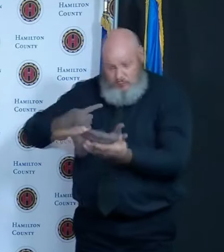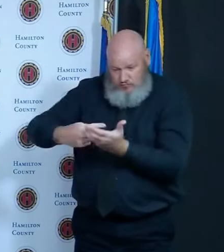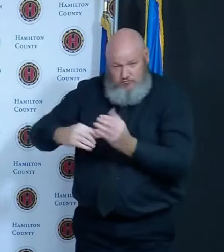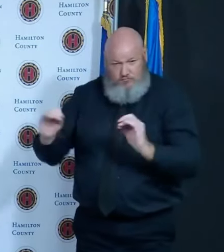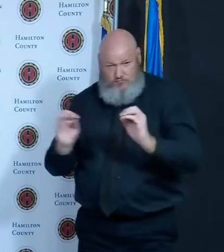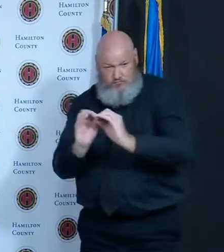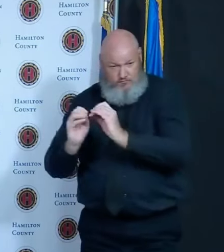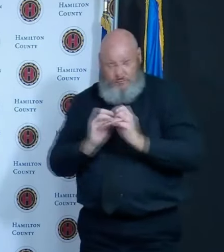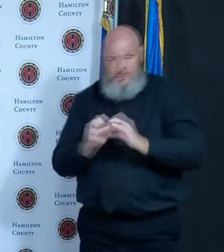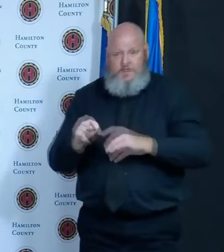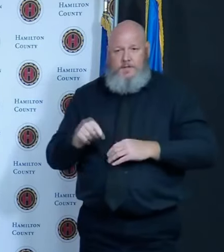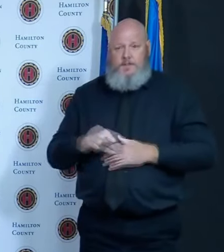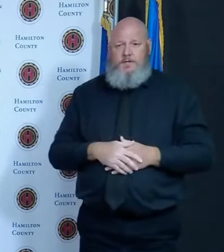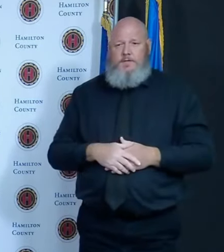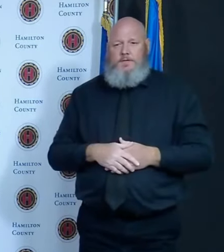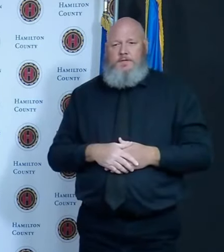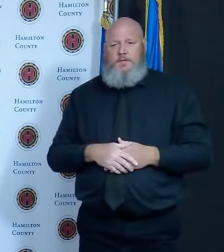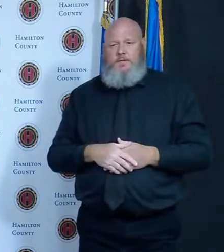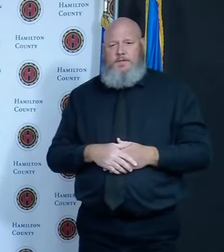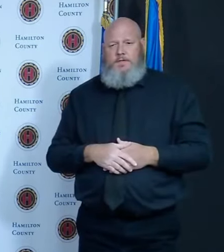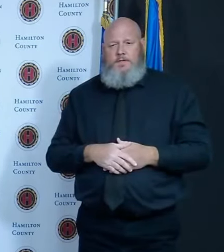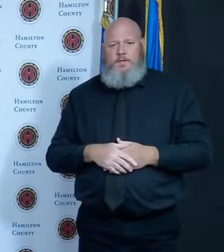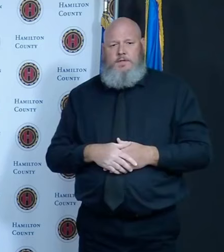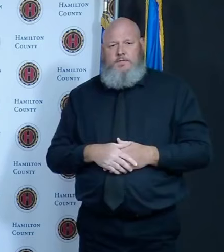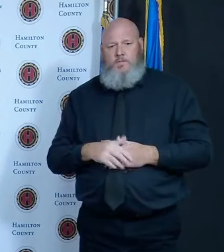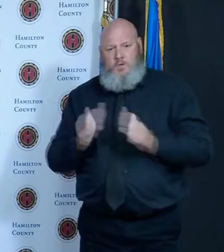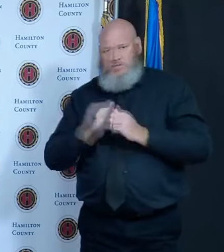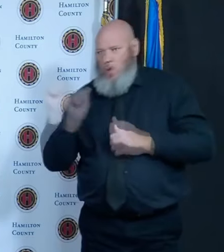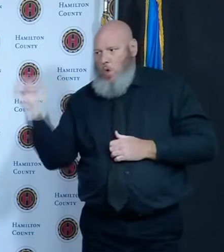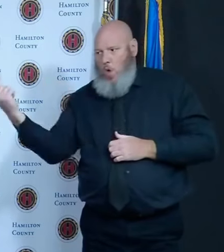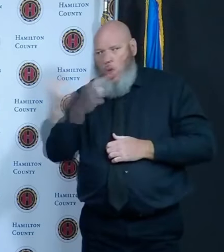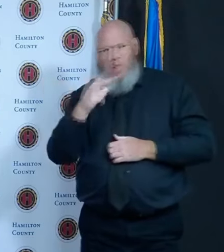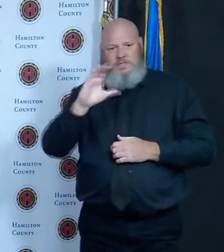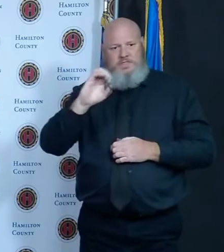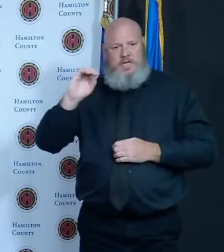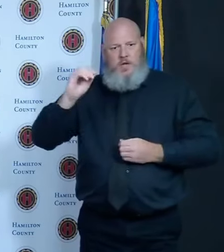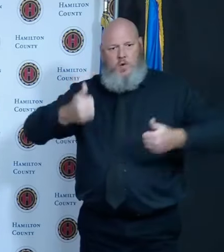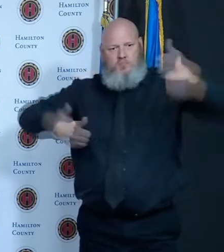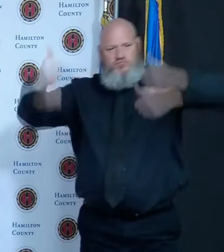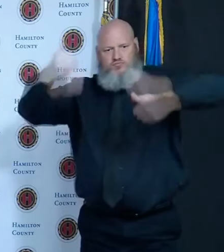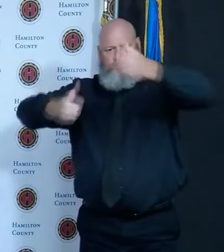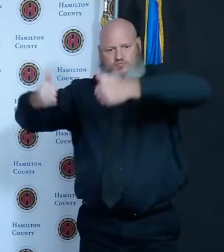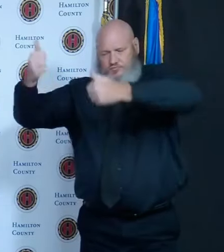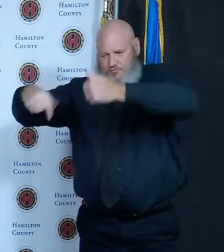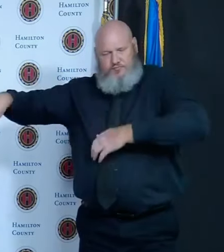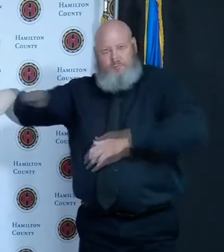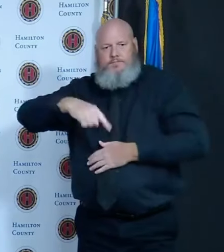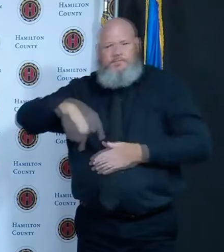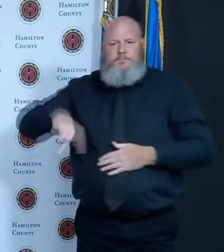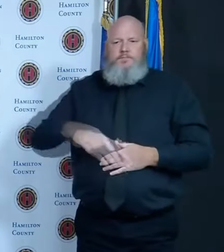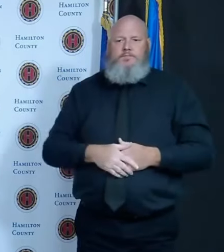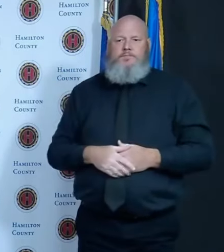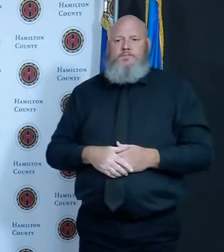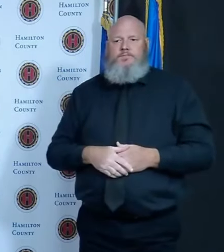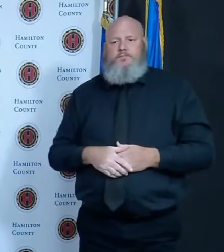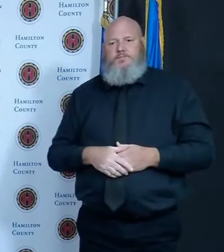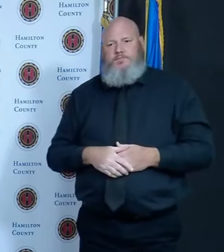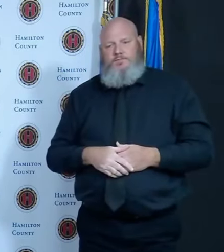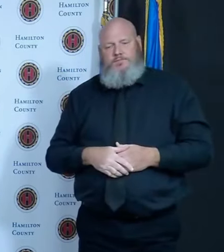community is being defined by collaboration and unity and I would say that's true across the board but from the business community standpoint what